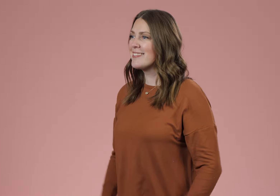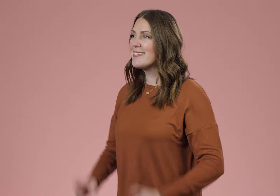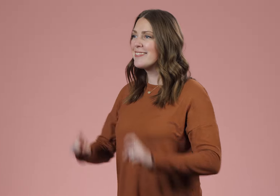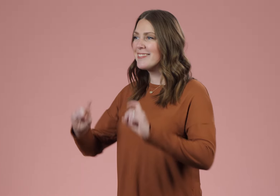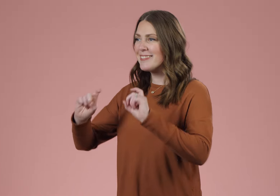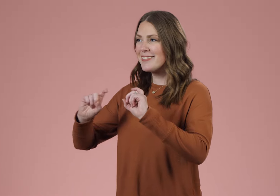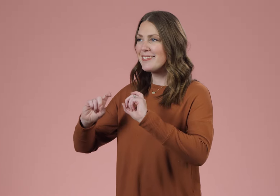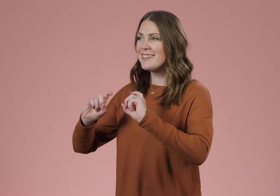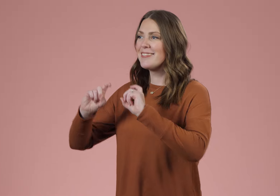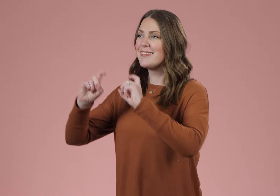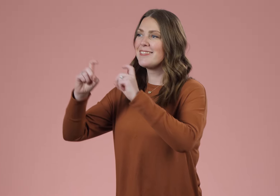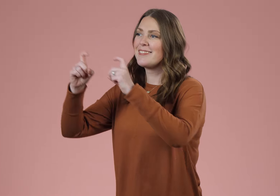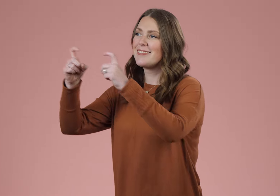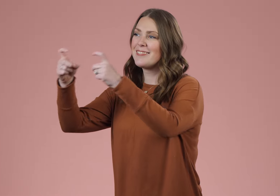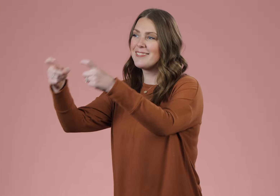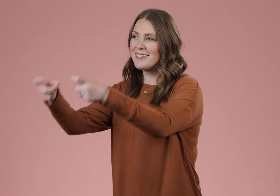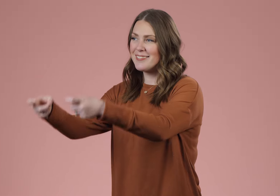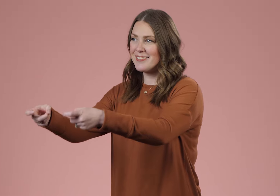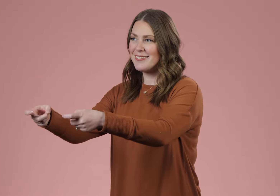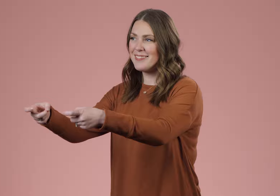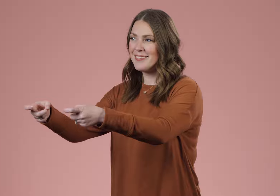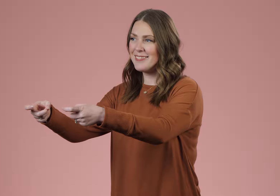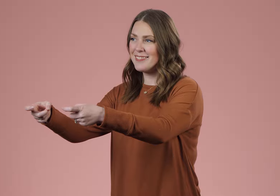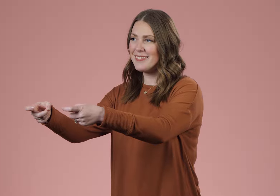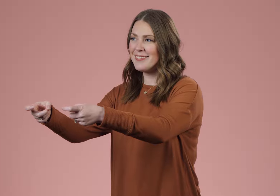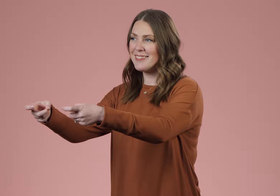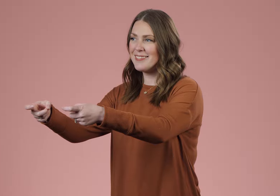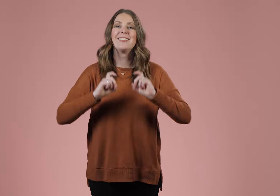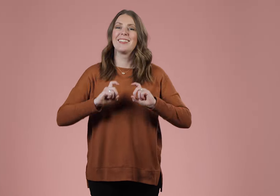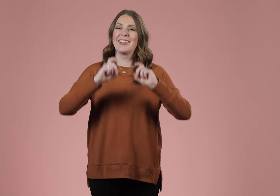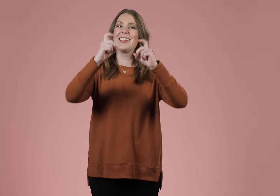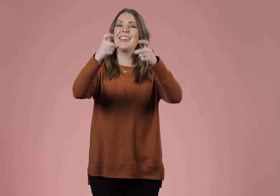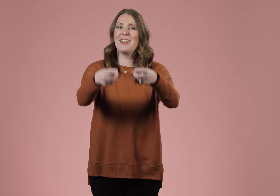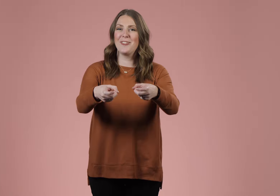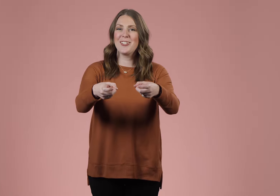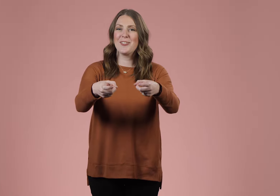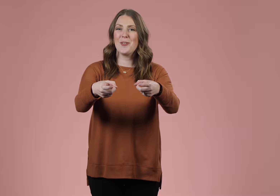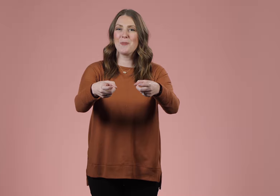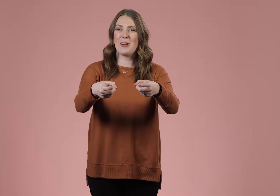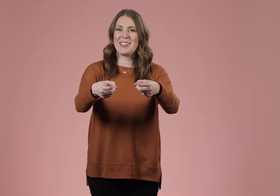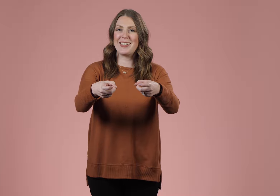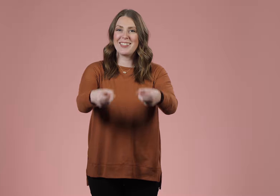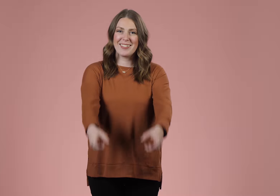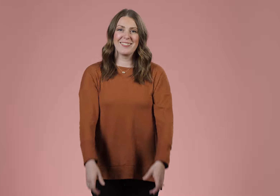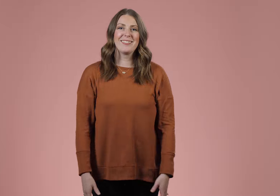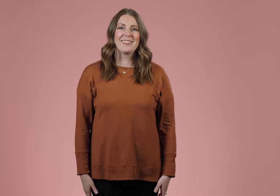And it's like you're gifting somebody the present Gift or Present